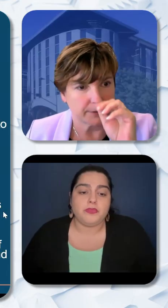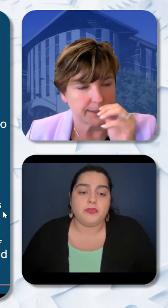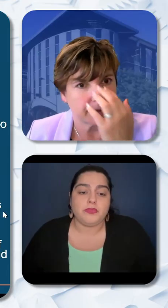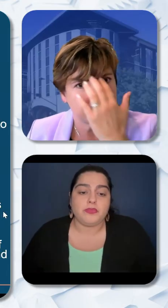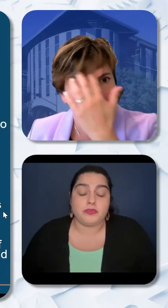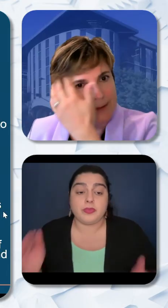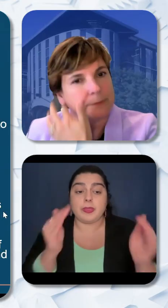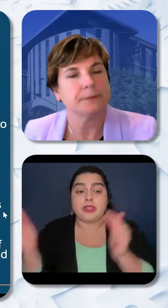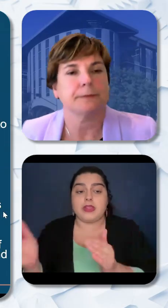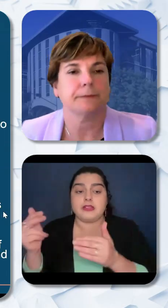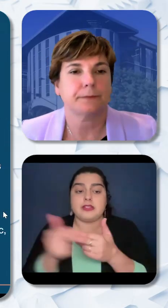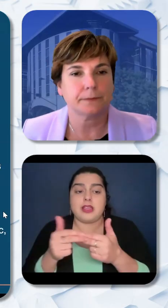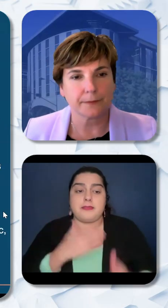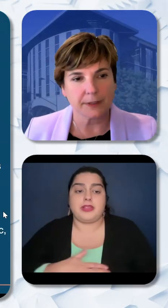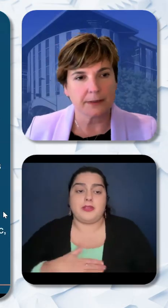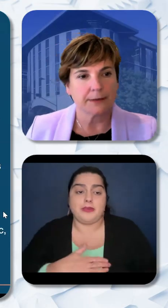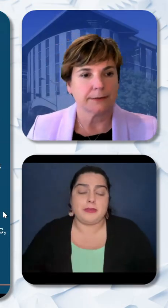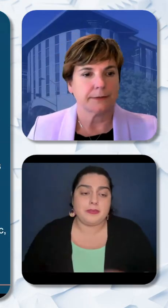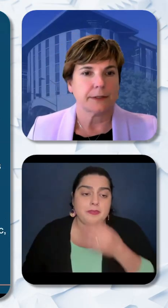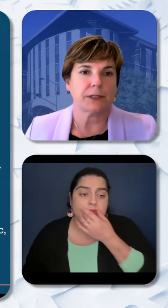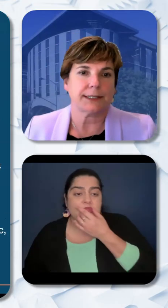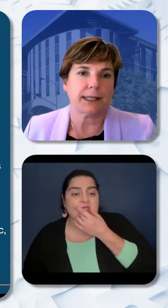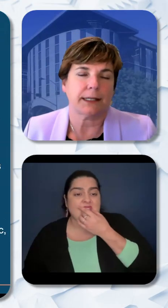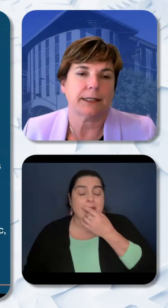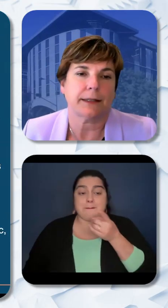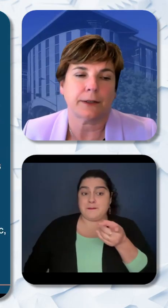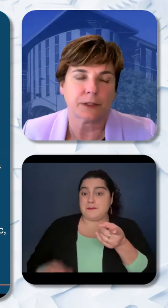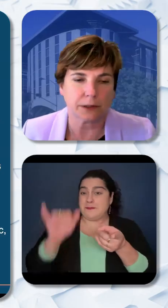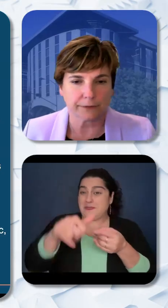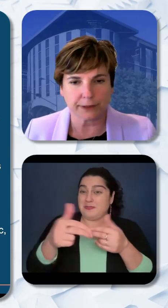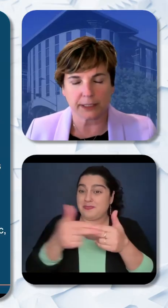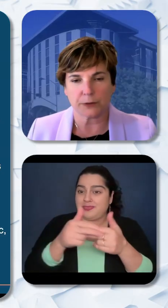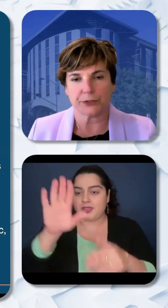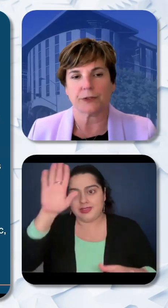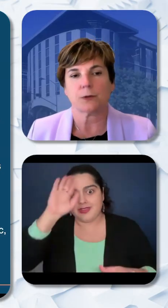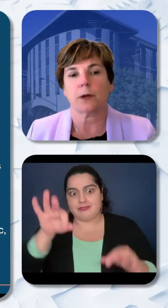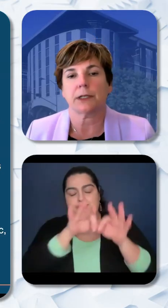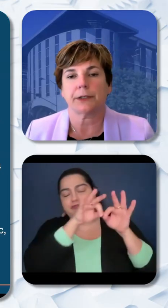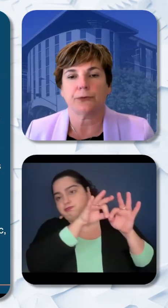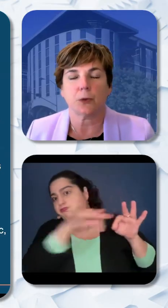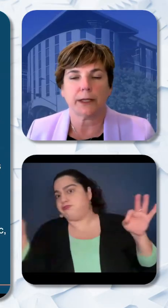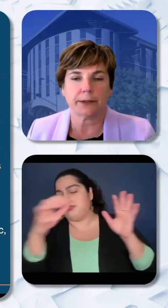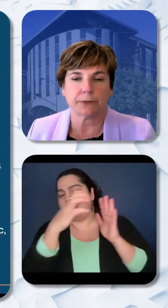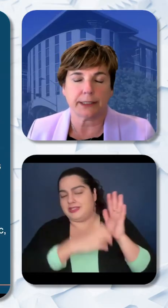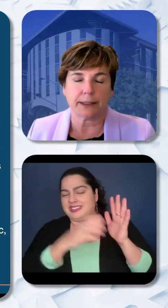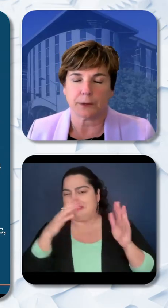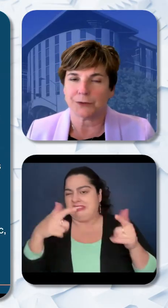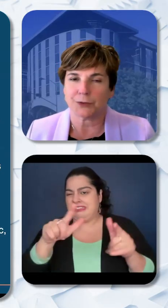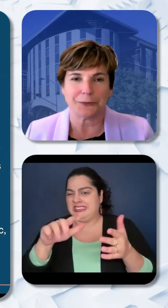So, next slide, please. So this slide, and I know it's a lot of language, so I will let you go ahead and read it. I will